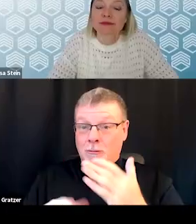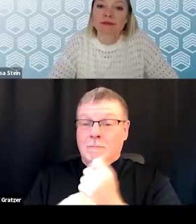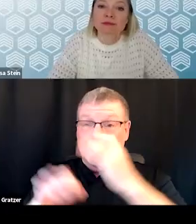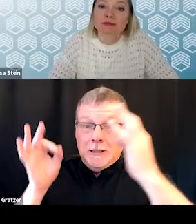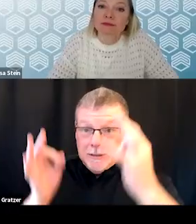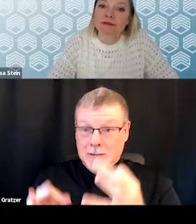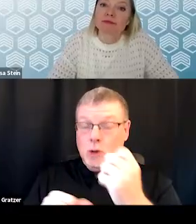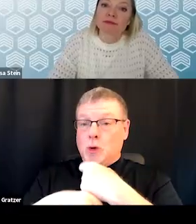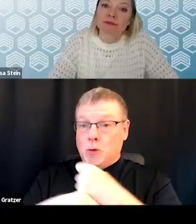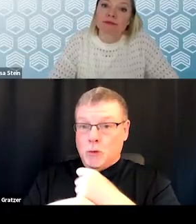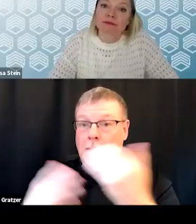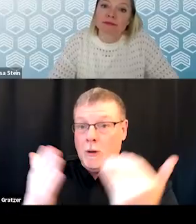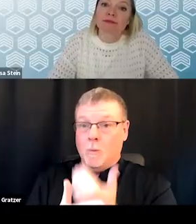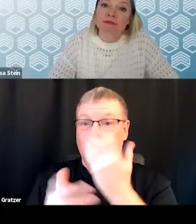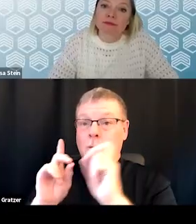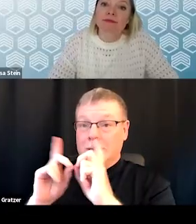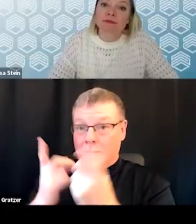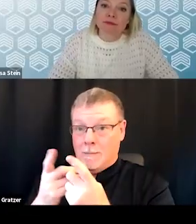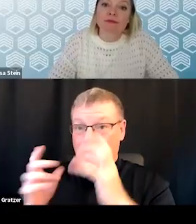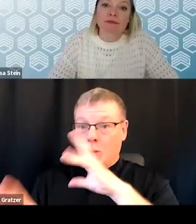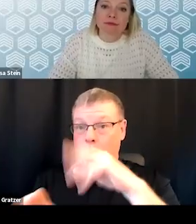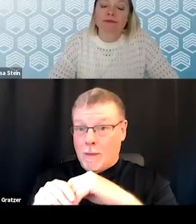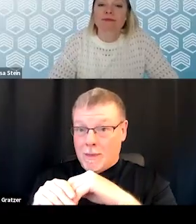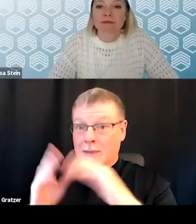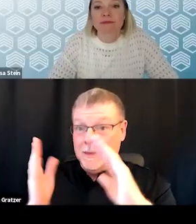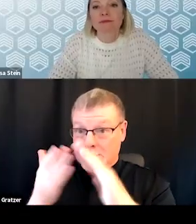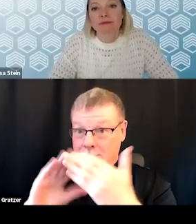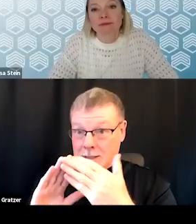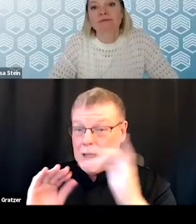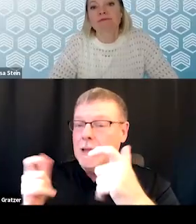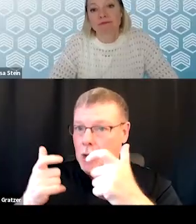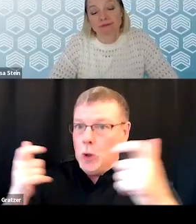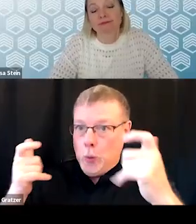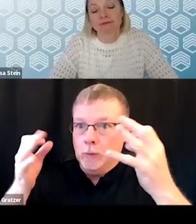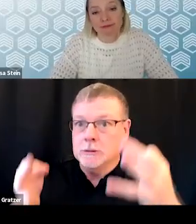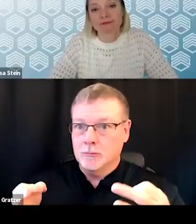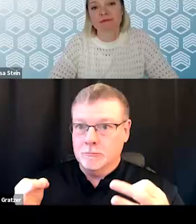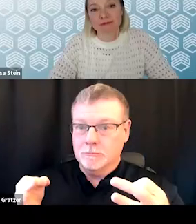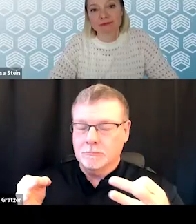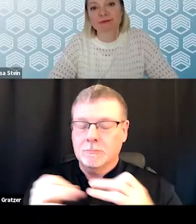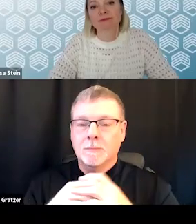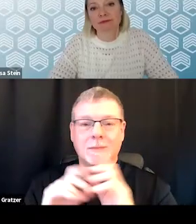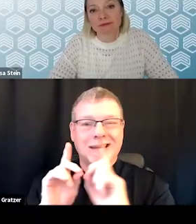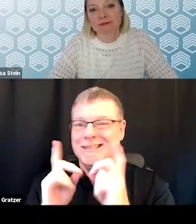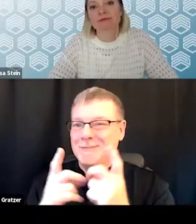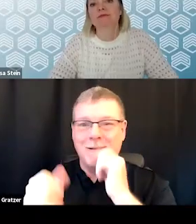to create a new department within the city of Durham, that was a huge decision. You know, departments don't get created every day,